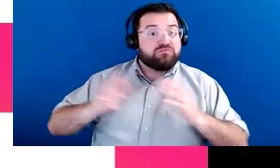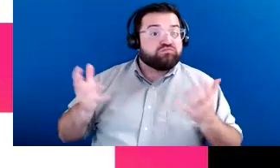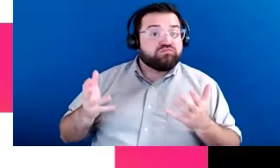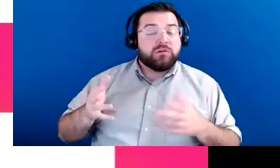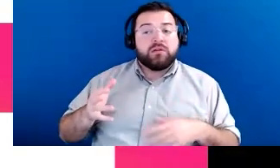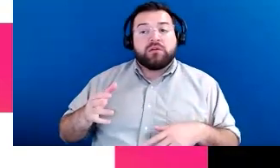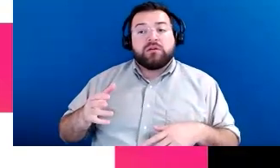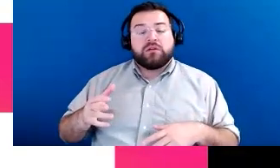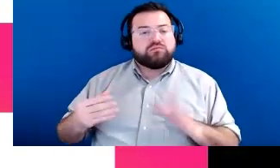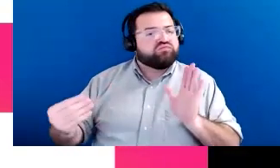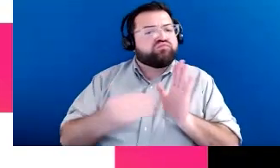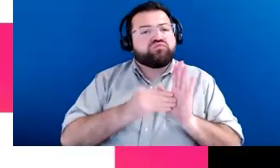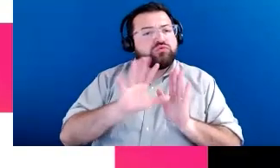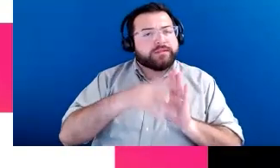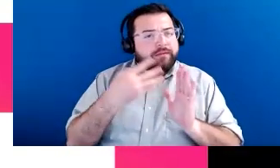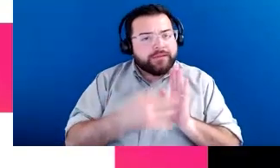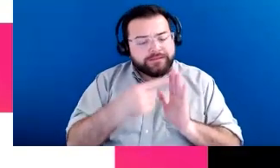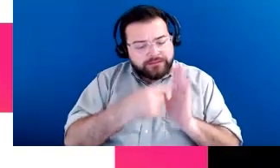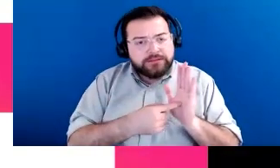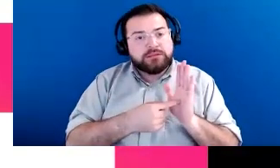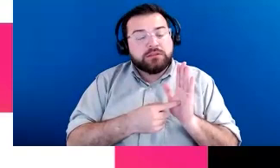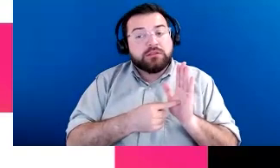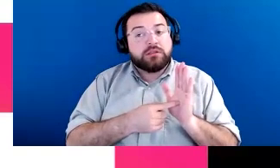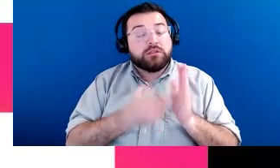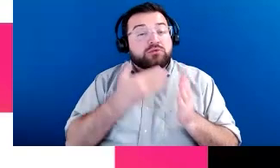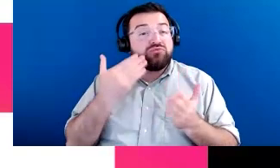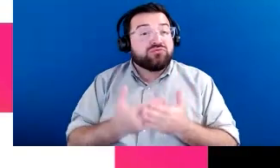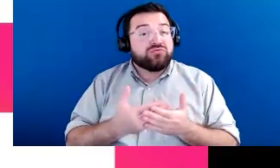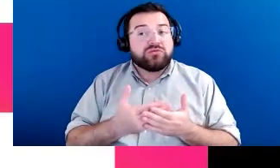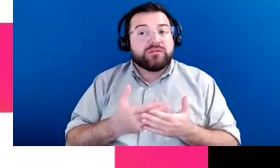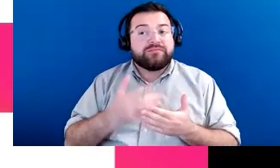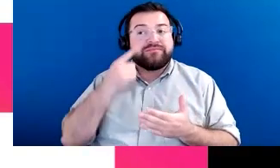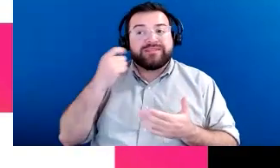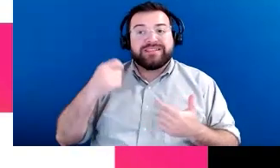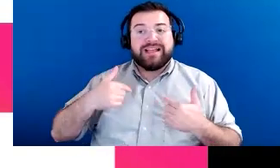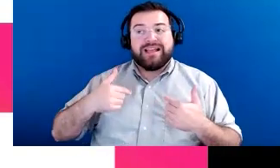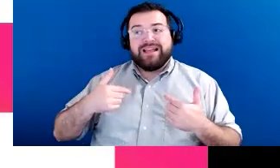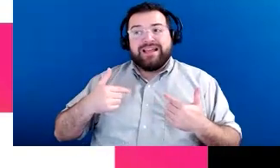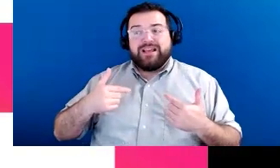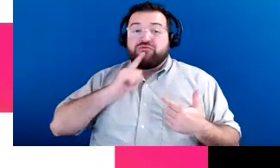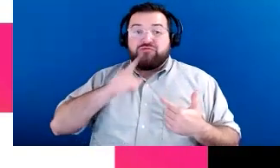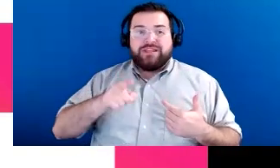you know, in your syllabus, in your course is, you know, I like doing something like this because it holds me accountable.